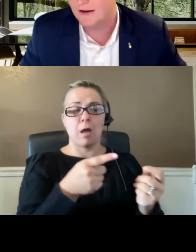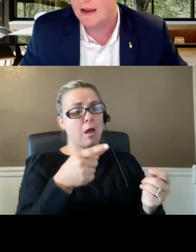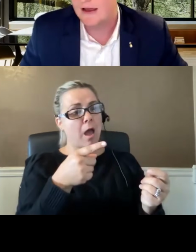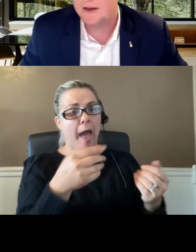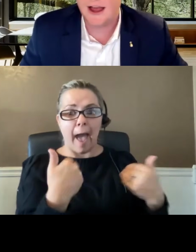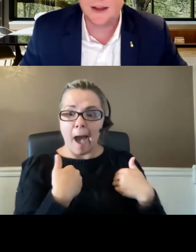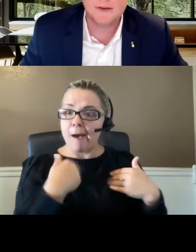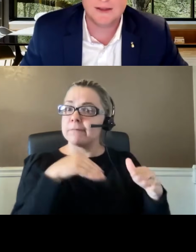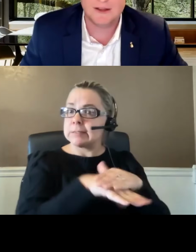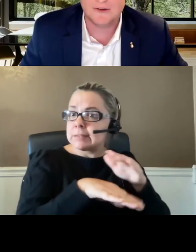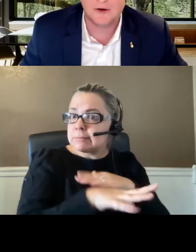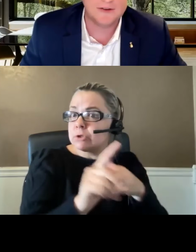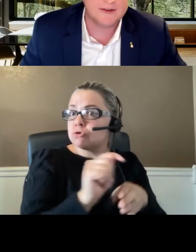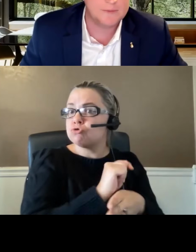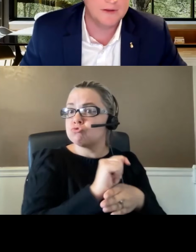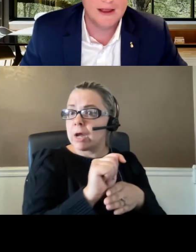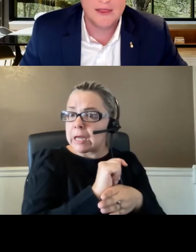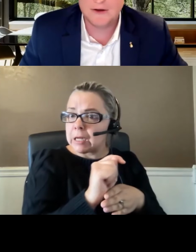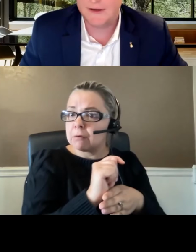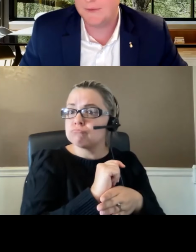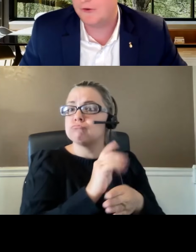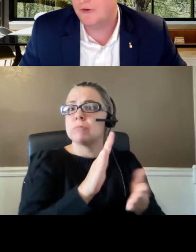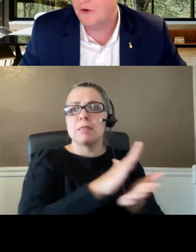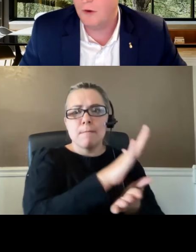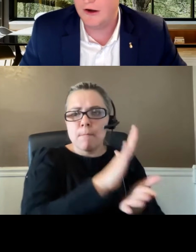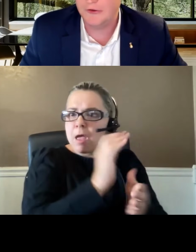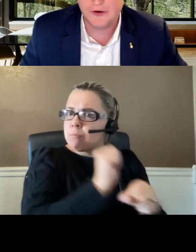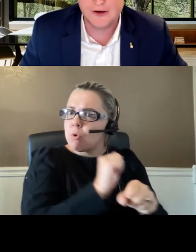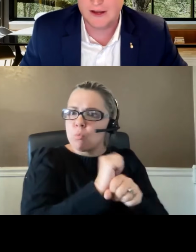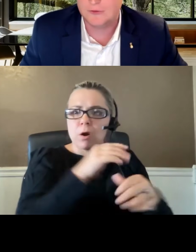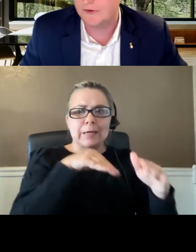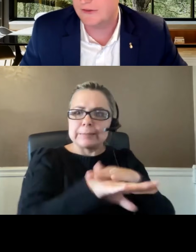the documents they've sent us are accessible, their developers knew what alternative text was,